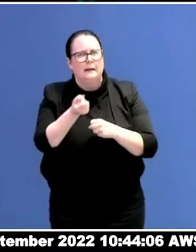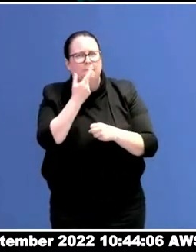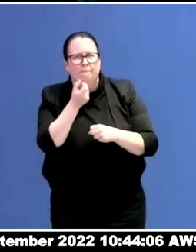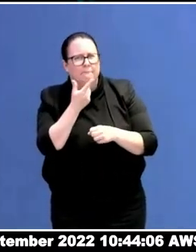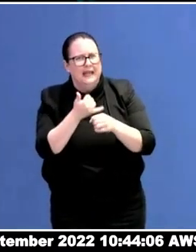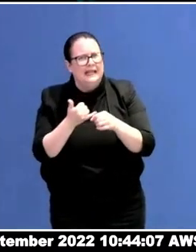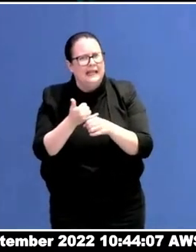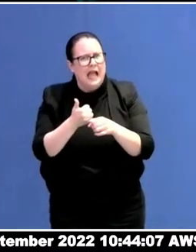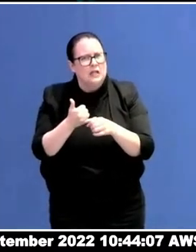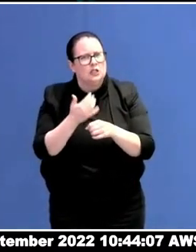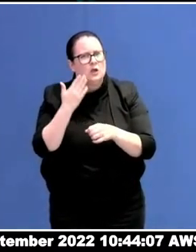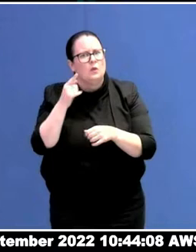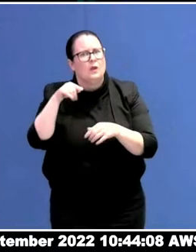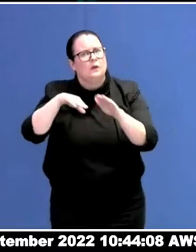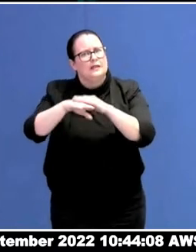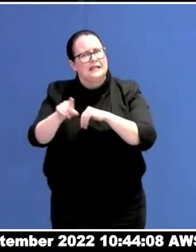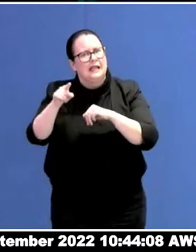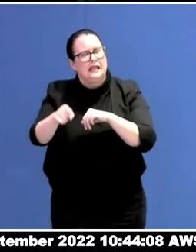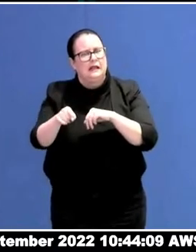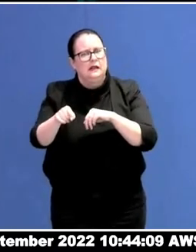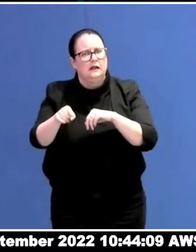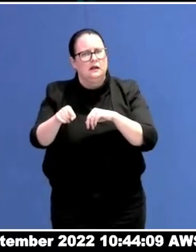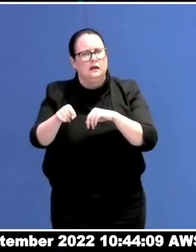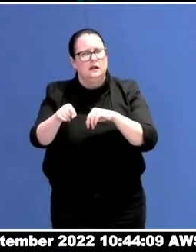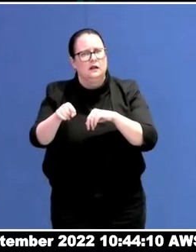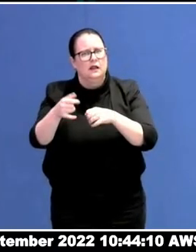he was in there in the medical unit.